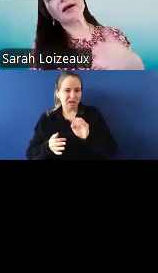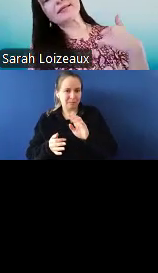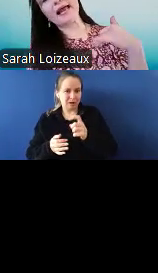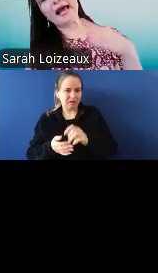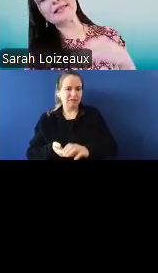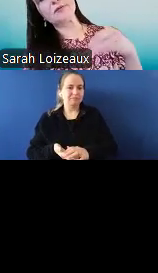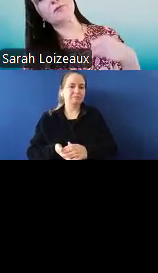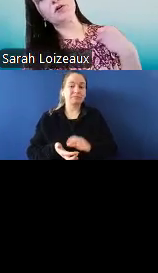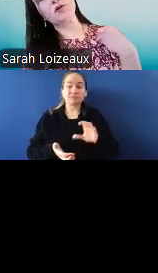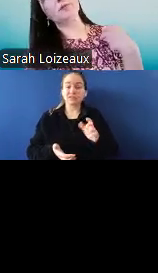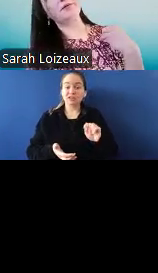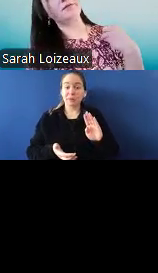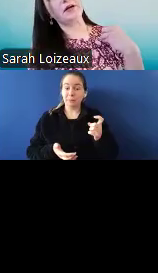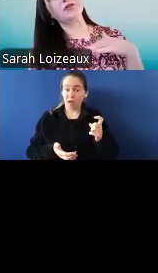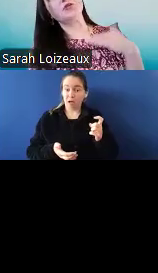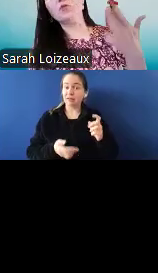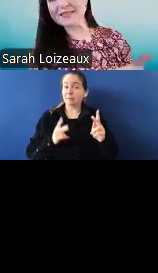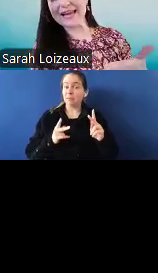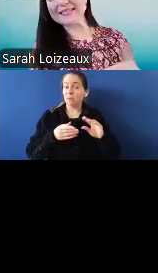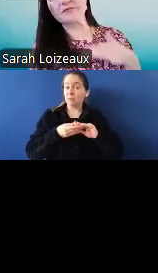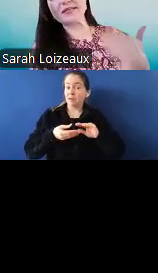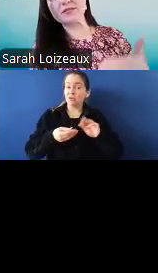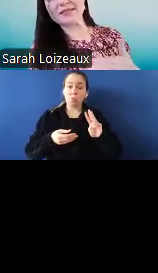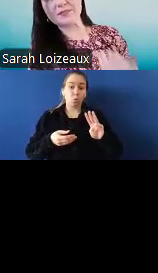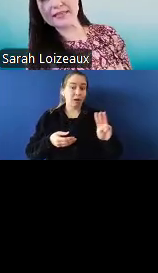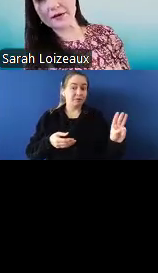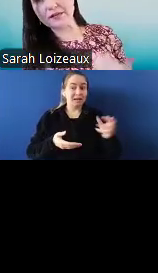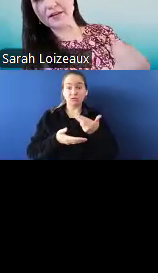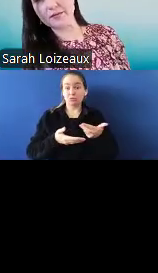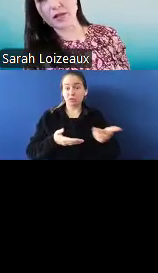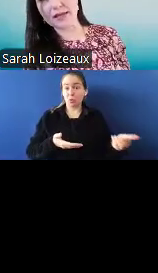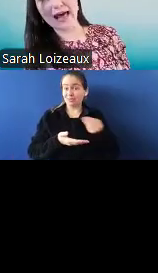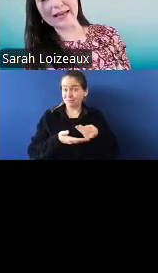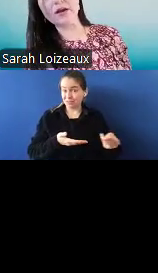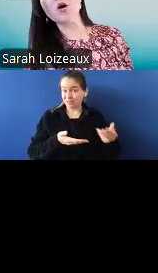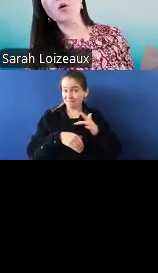box, as people will be referring to websites and resources and material available online,